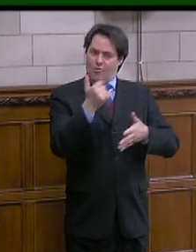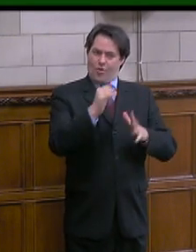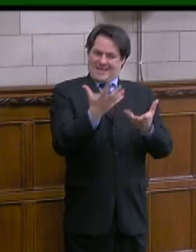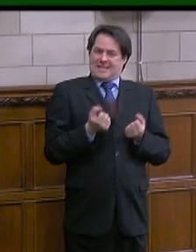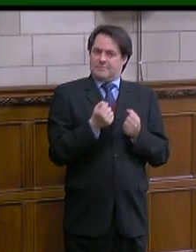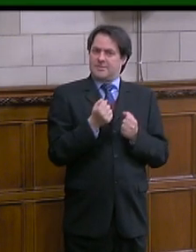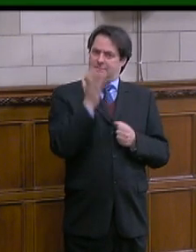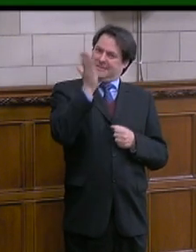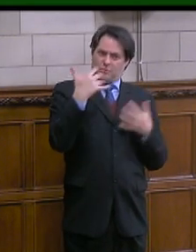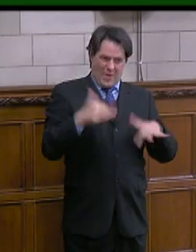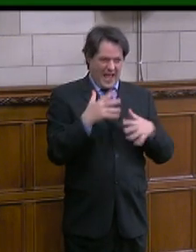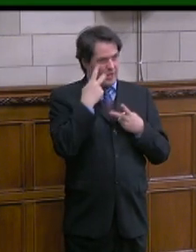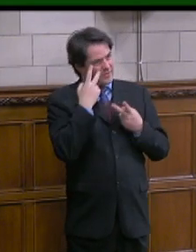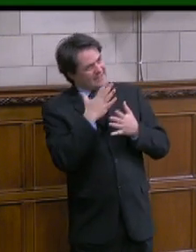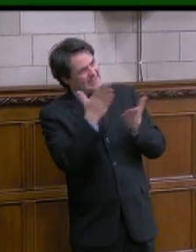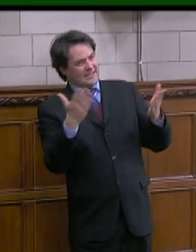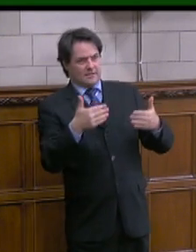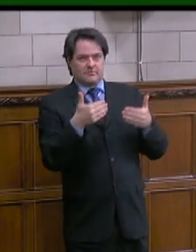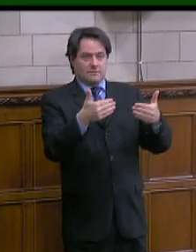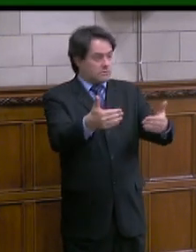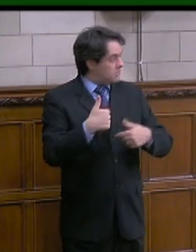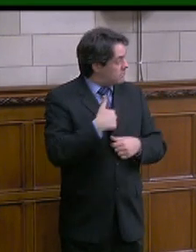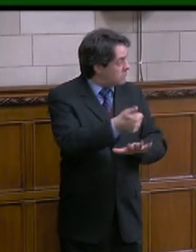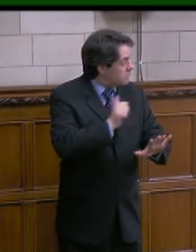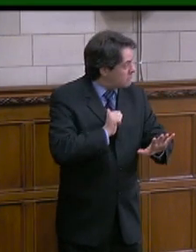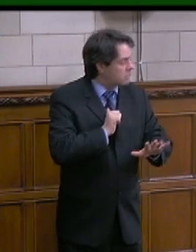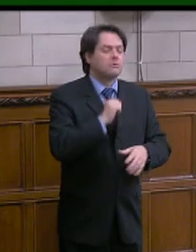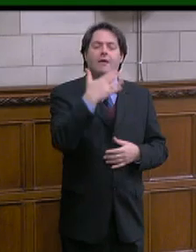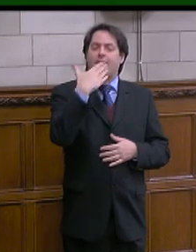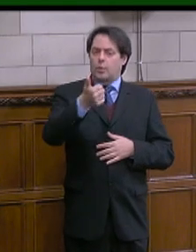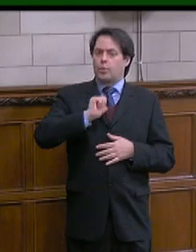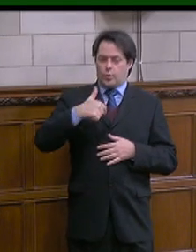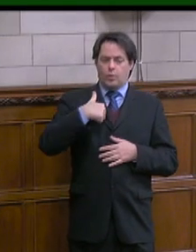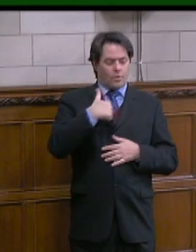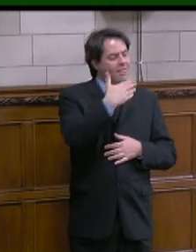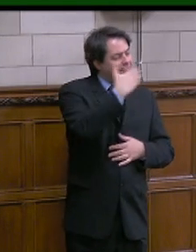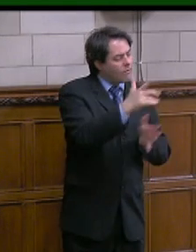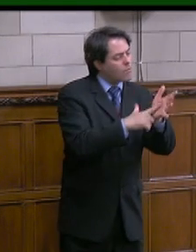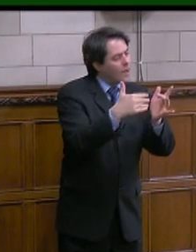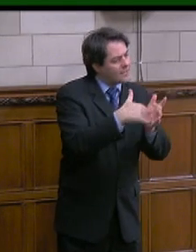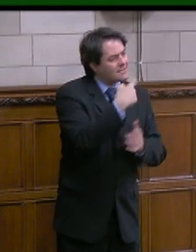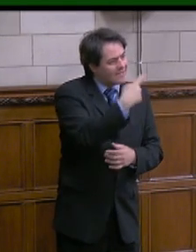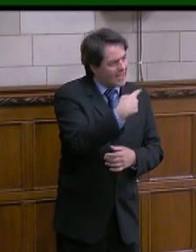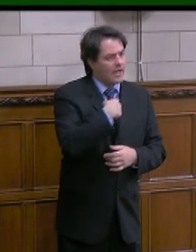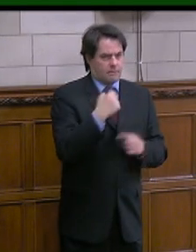and another step forward. Justin Tomlinson (North Swindon) (Con): The hon. Lady is making a powerful speech.